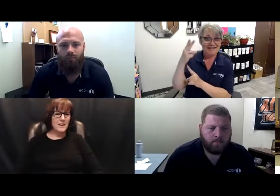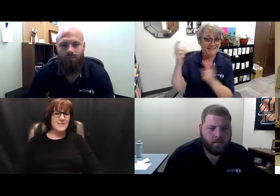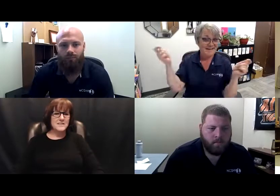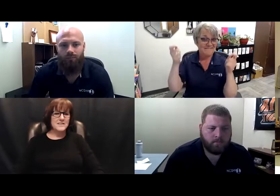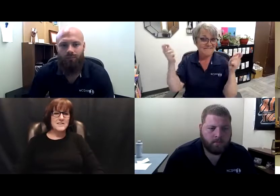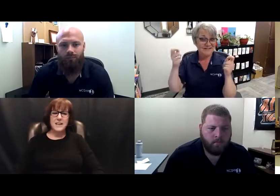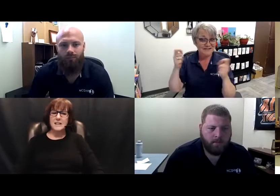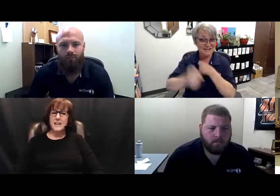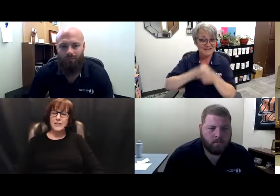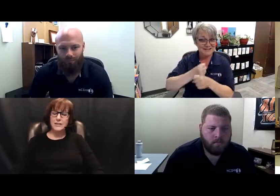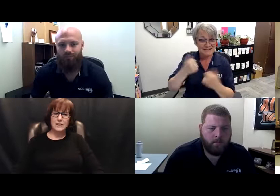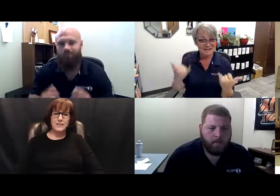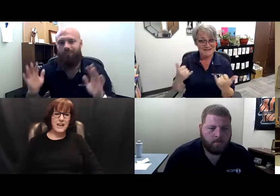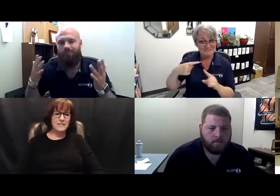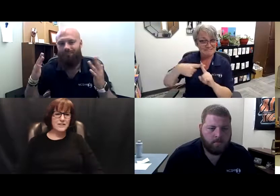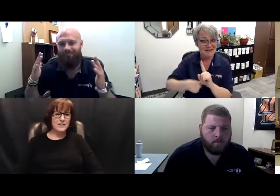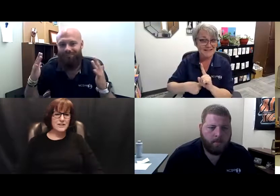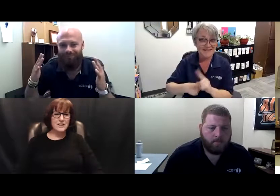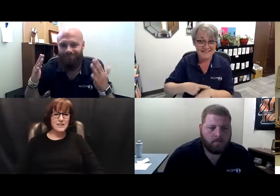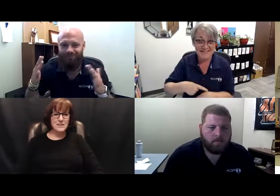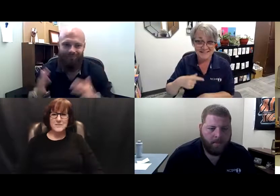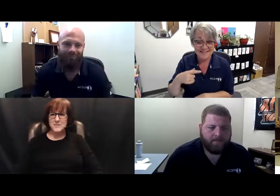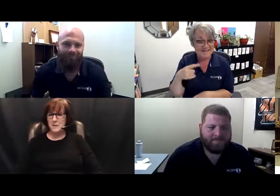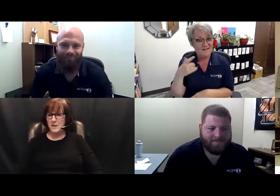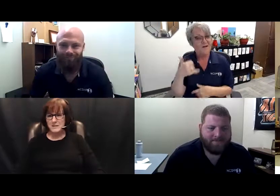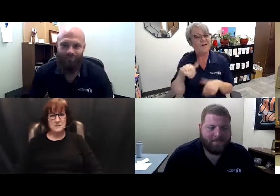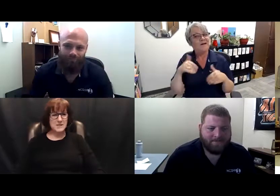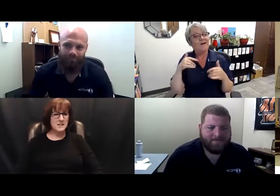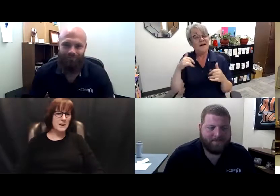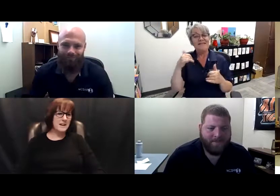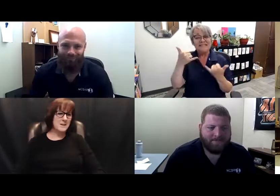this month we're celebrating so there's still a work in progress but